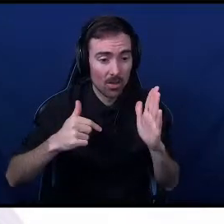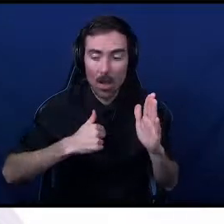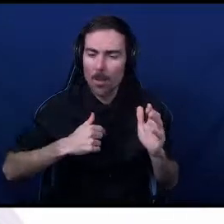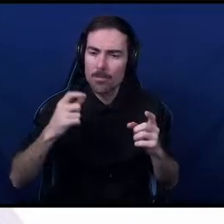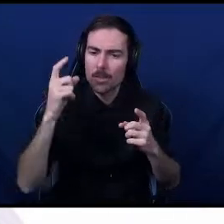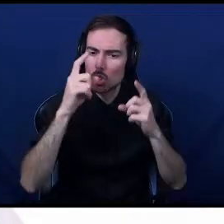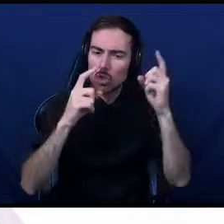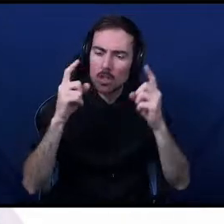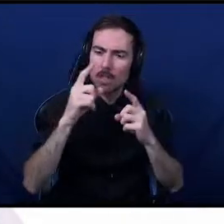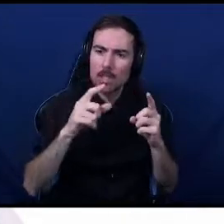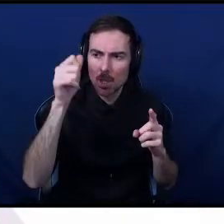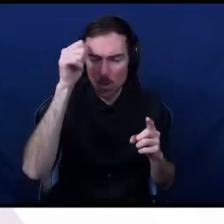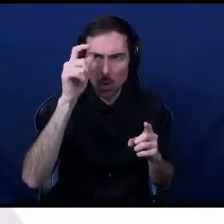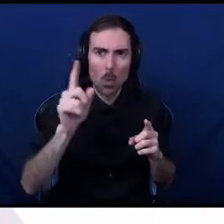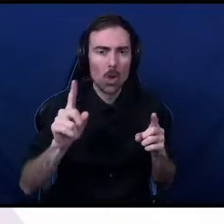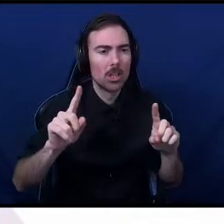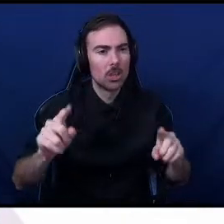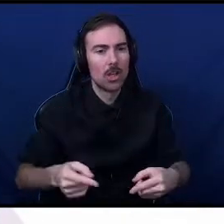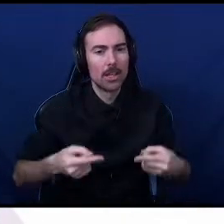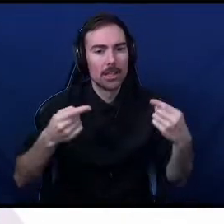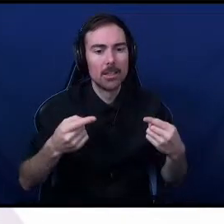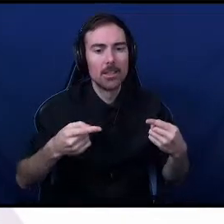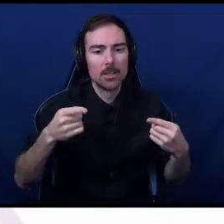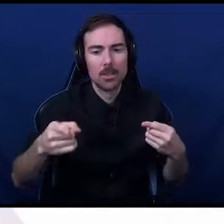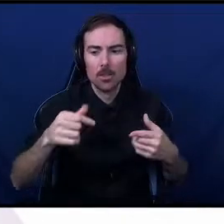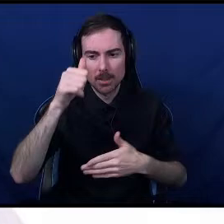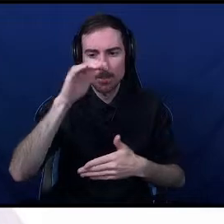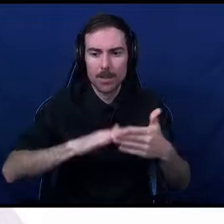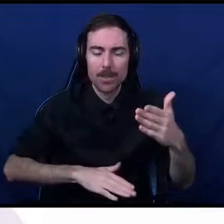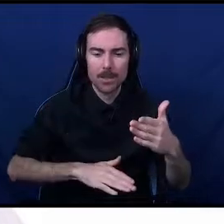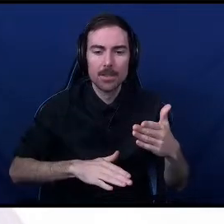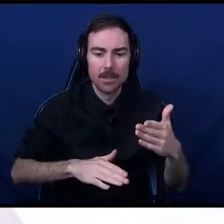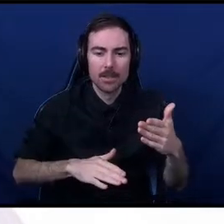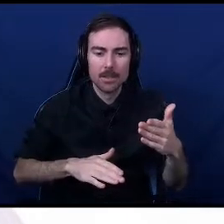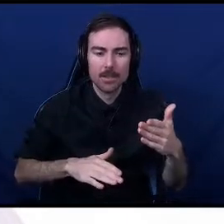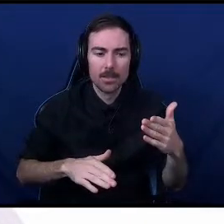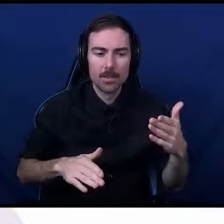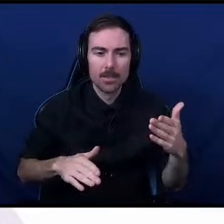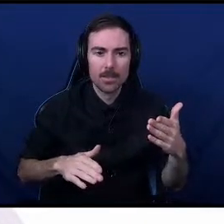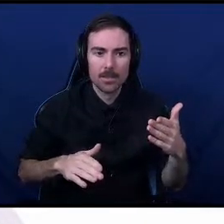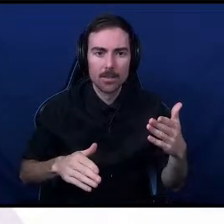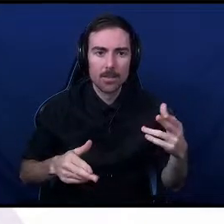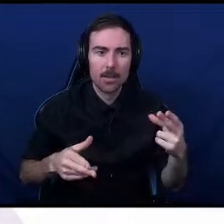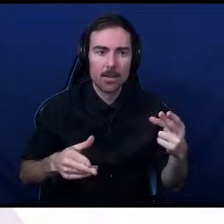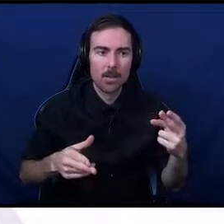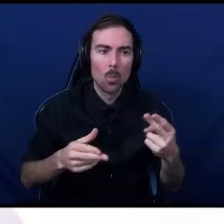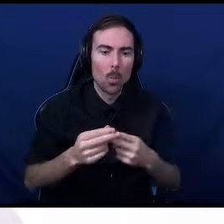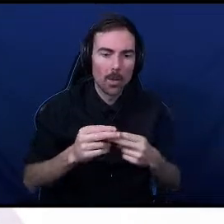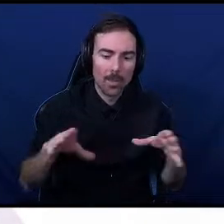some of the challenges that you've experienced with implementing inclusive design principles in your work?